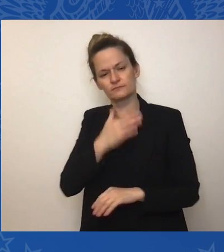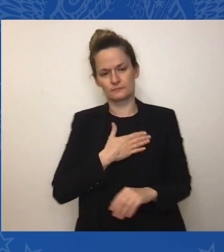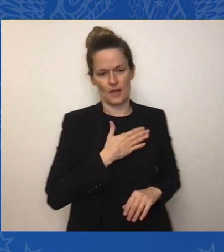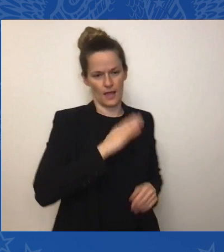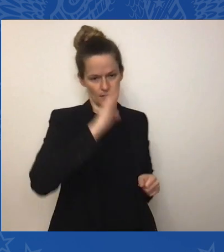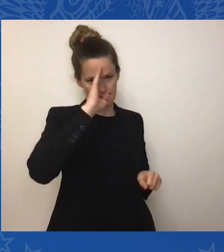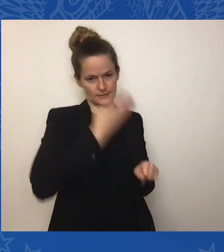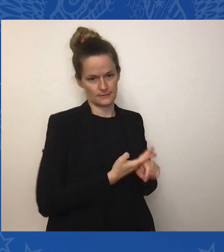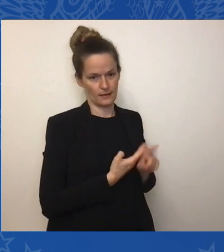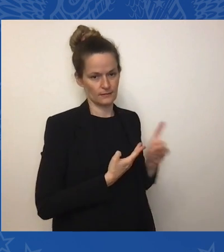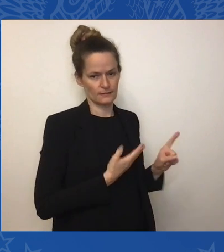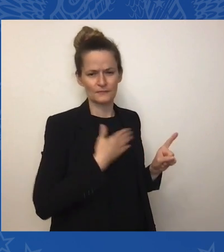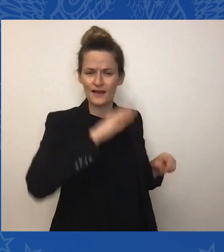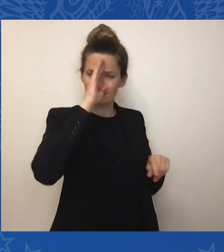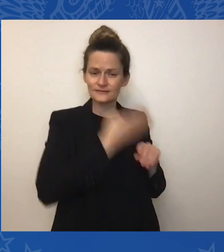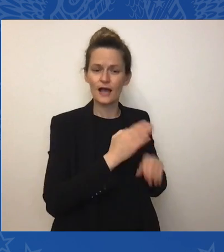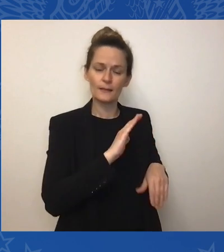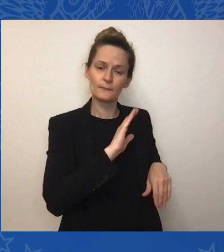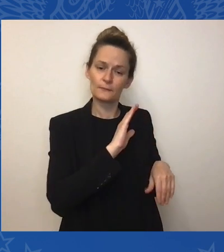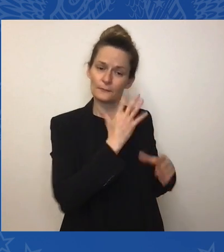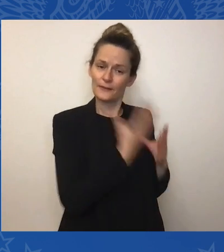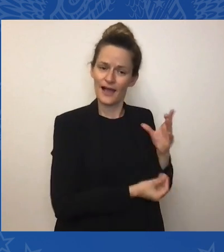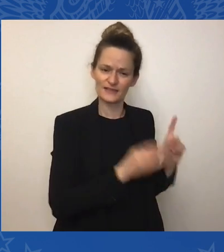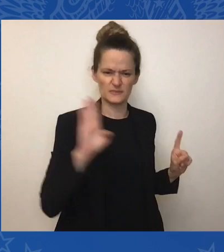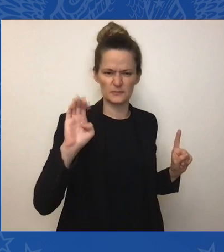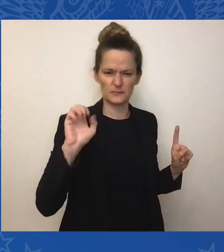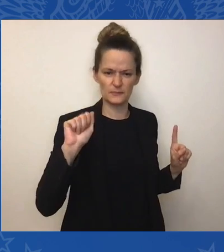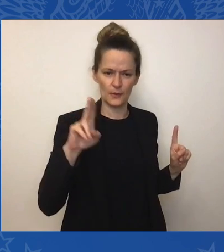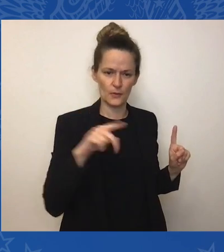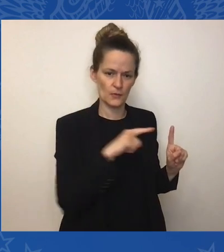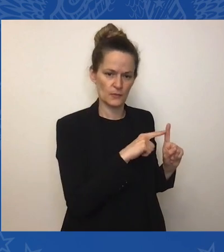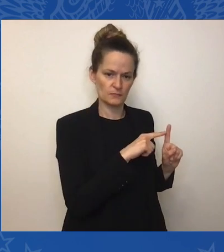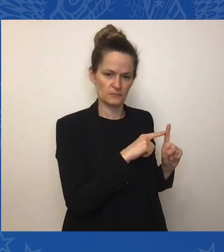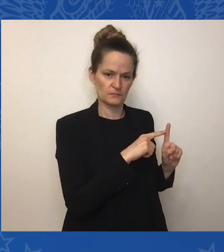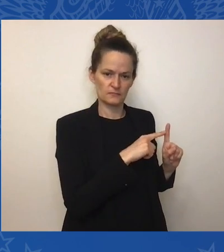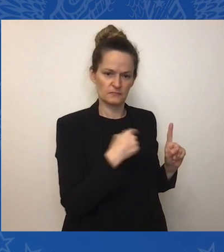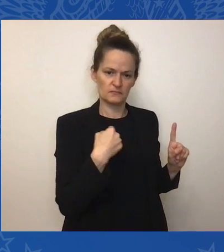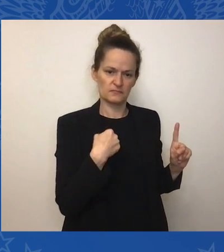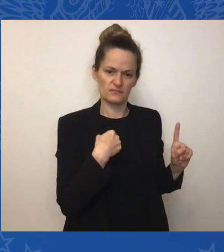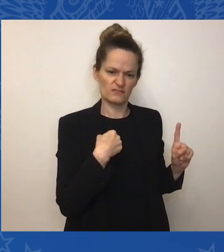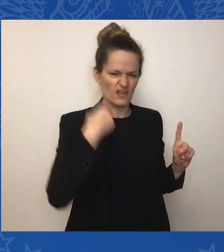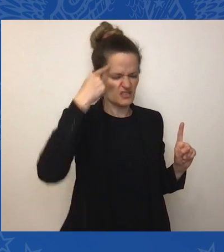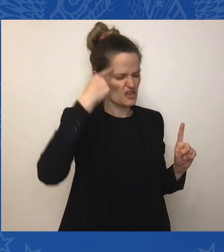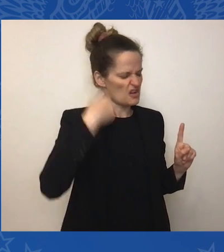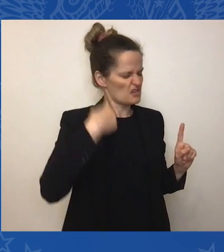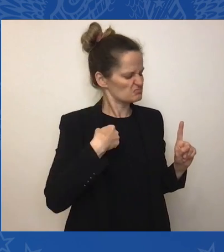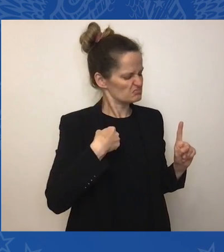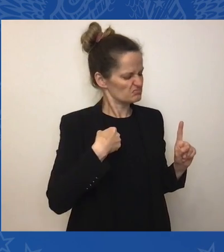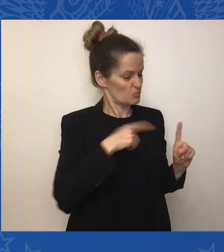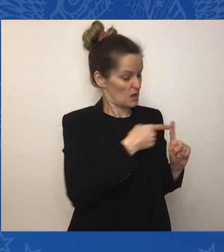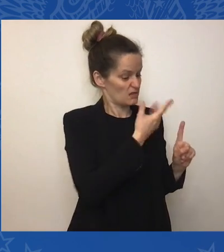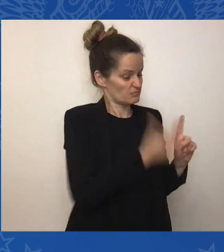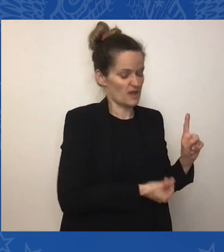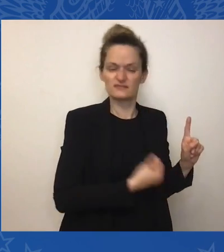And I was teaching at Penn. And then, Charlottesville.